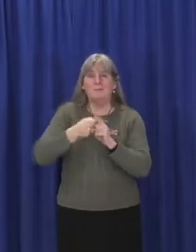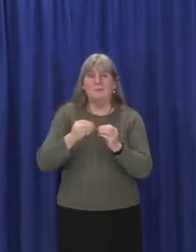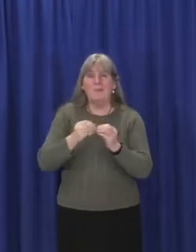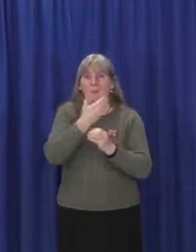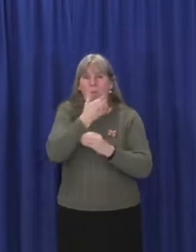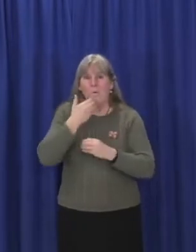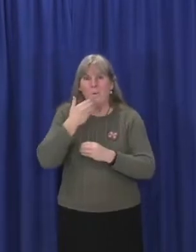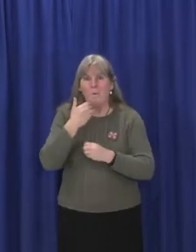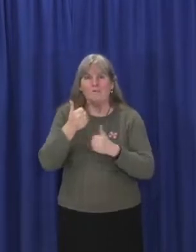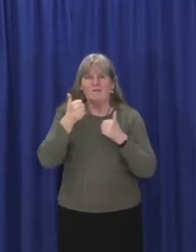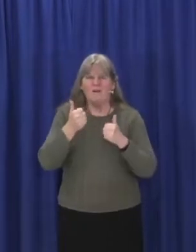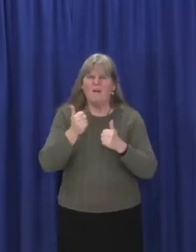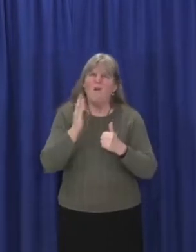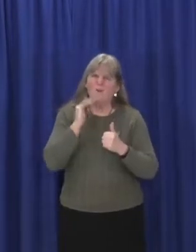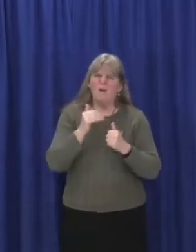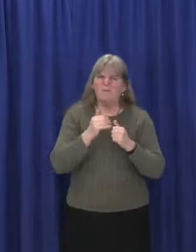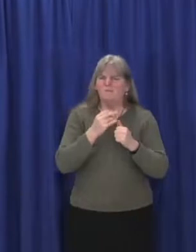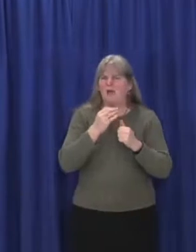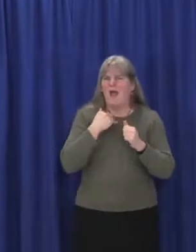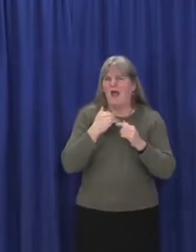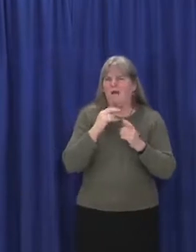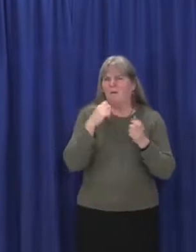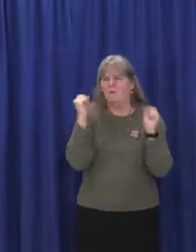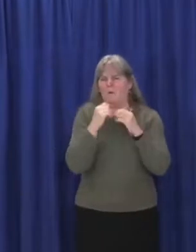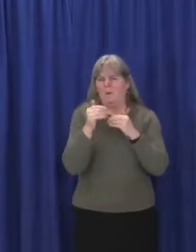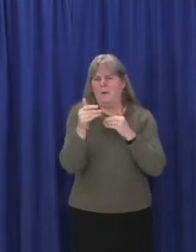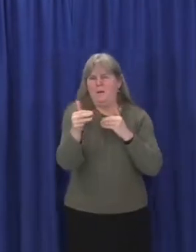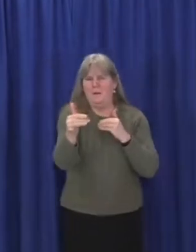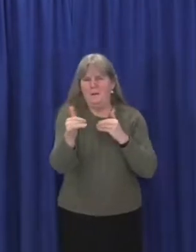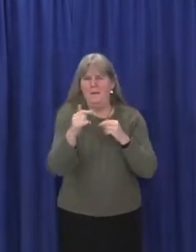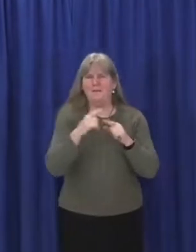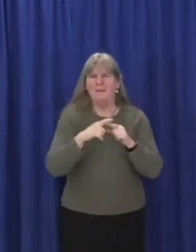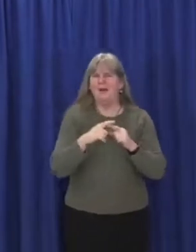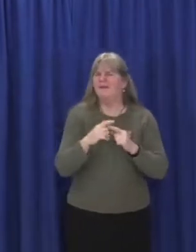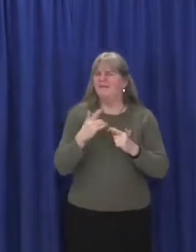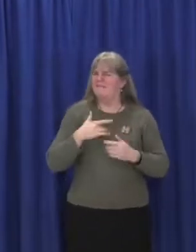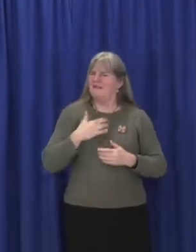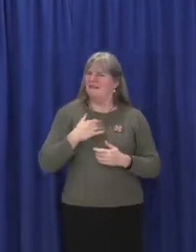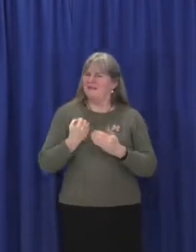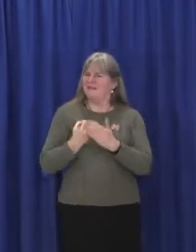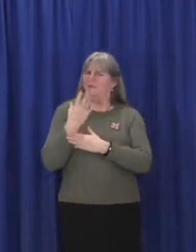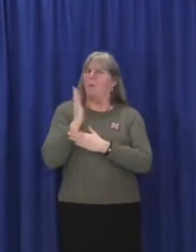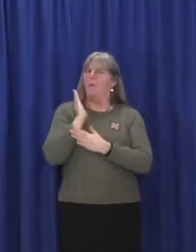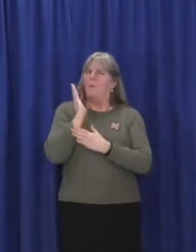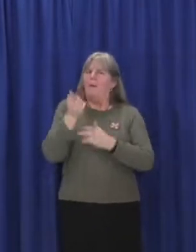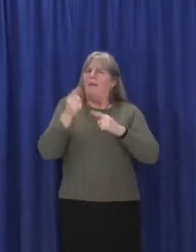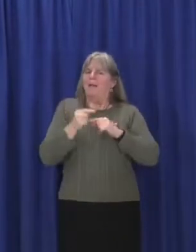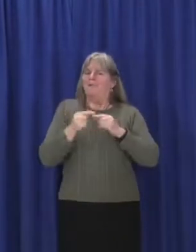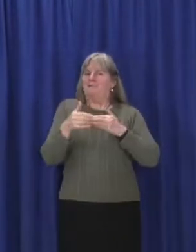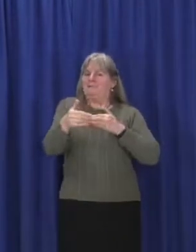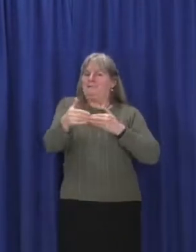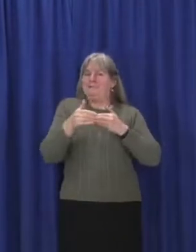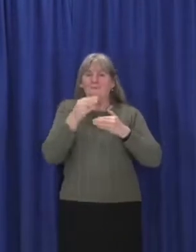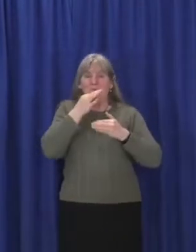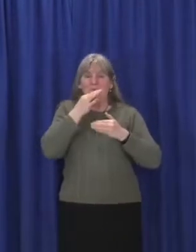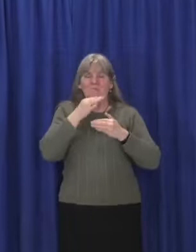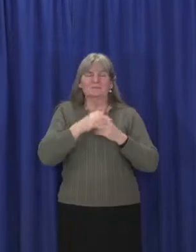likely cold snaps ahead, we can all feel spring around the corner. I want you to remember that